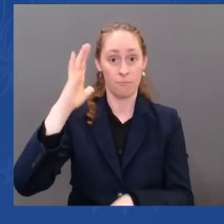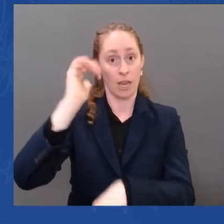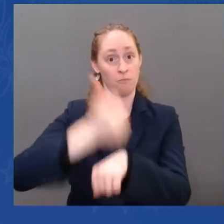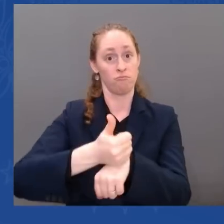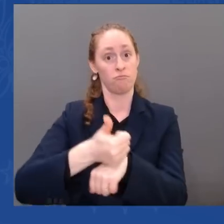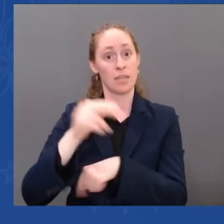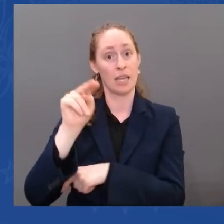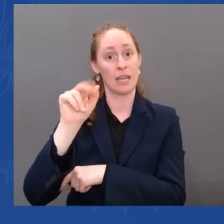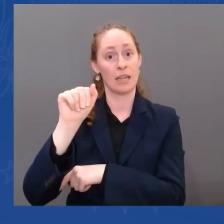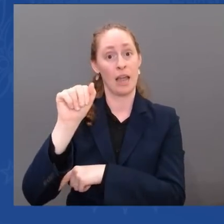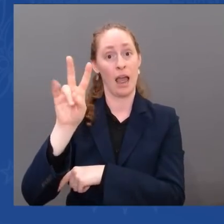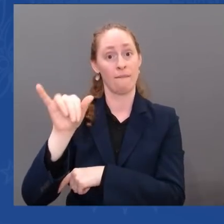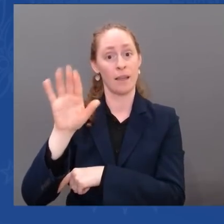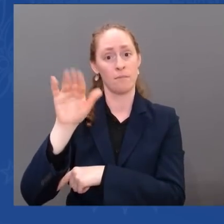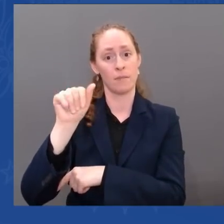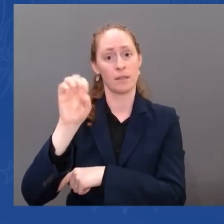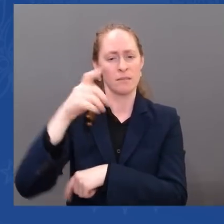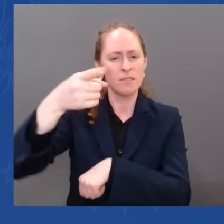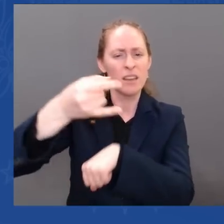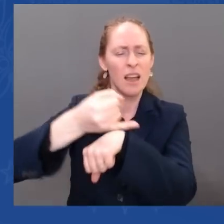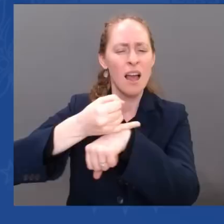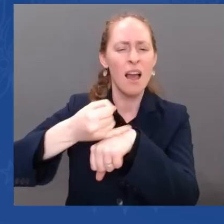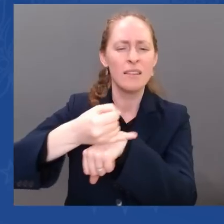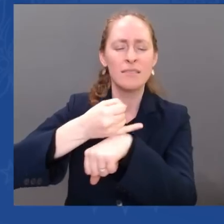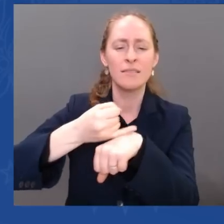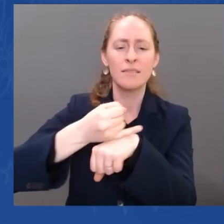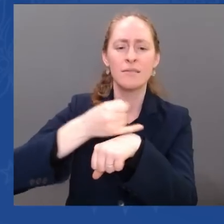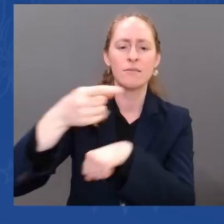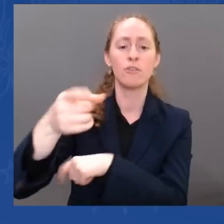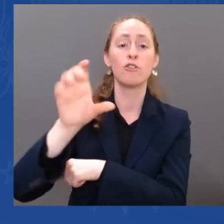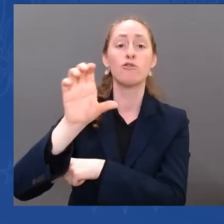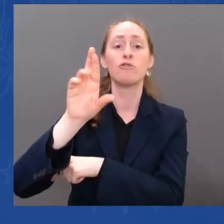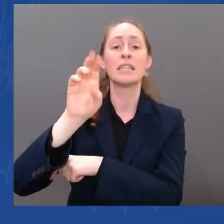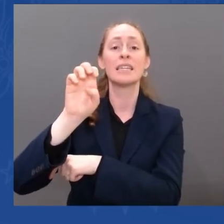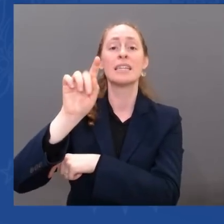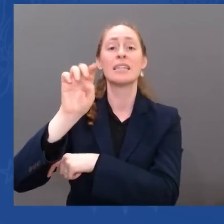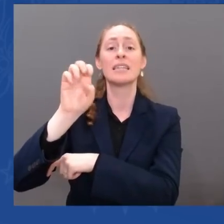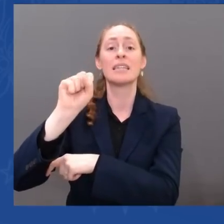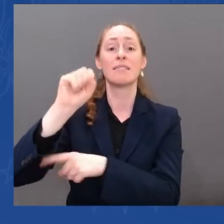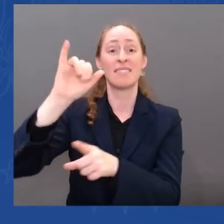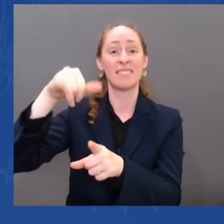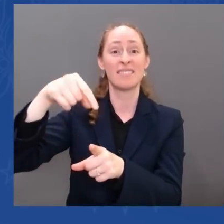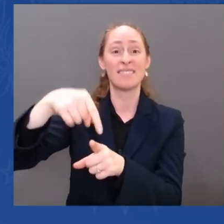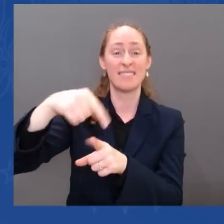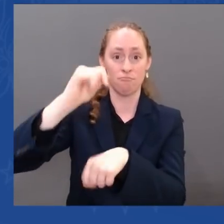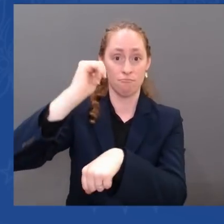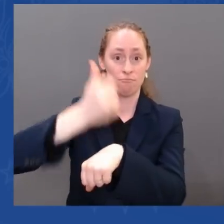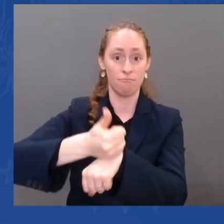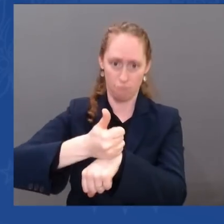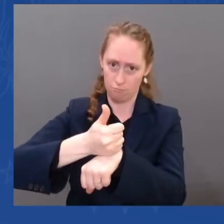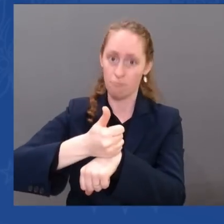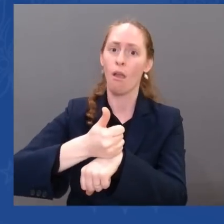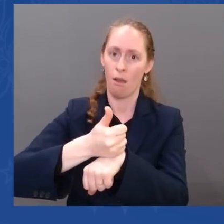It has been described by many as the jewel in the crown of our fantastic military relationship.